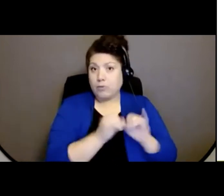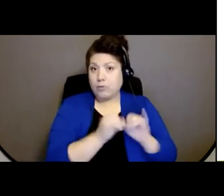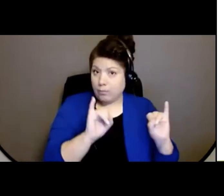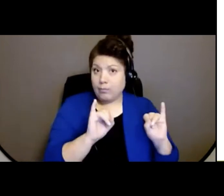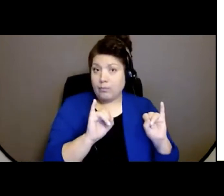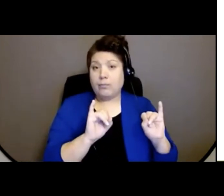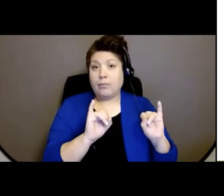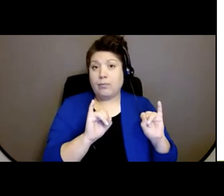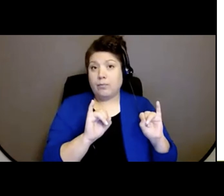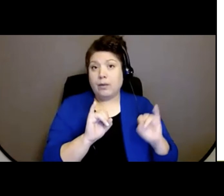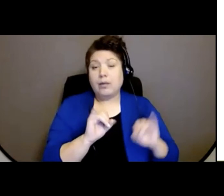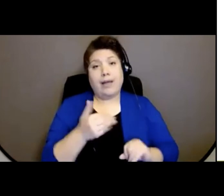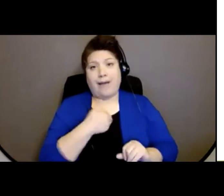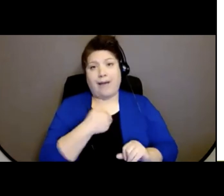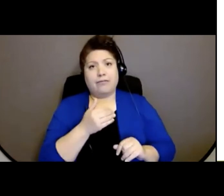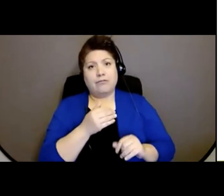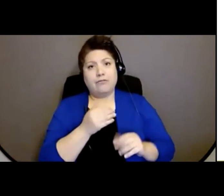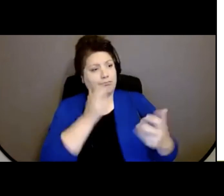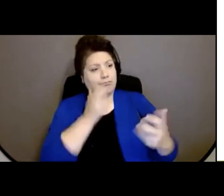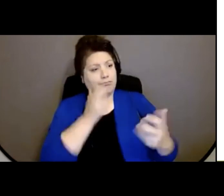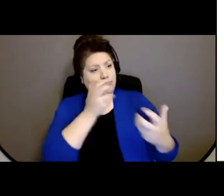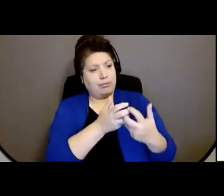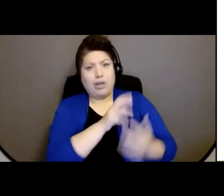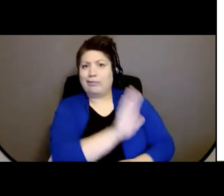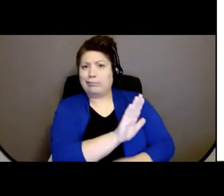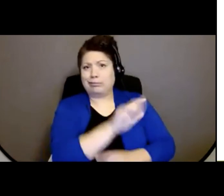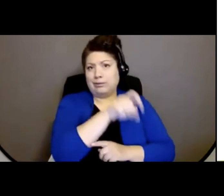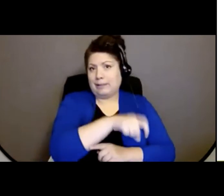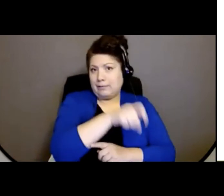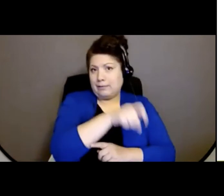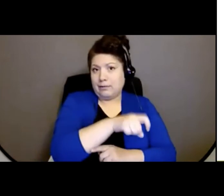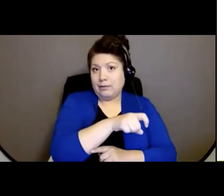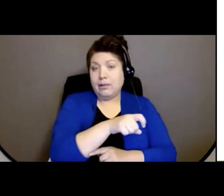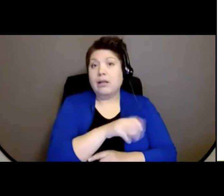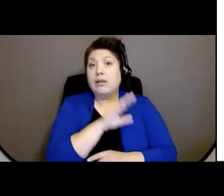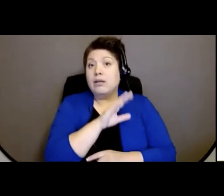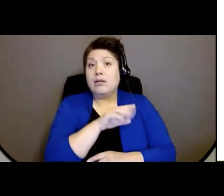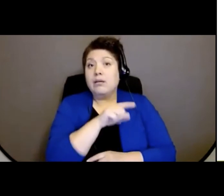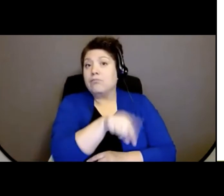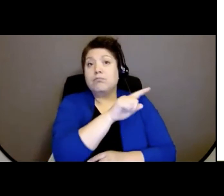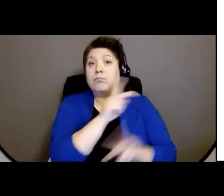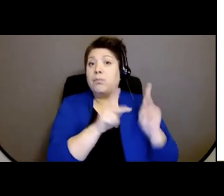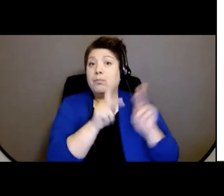AND ALLOW PEOPLE WITH DISABILITIES TO PARTICIPATE IN THEIR EMPLOYMENT ENVIRONMENT.